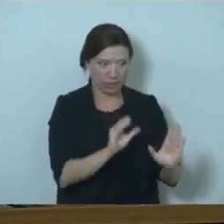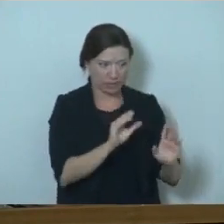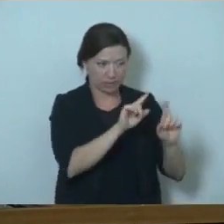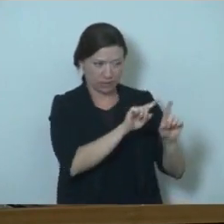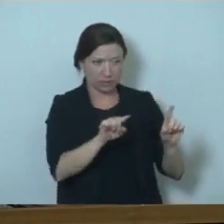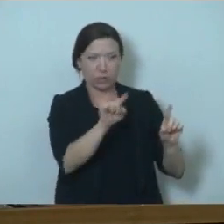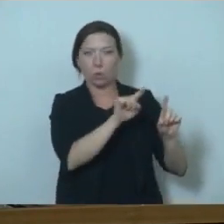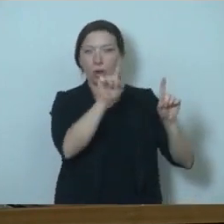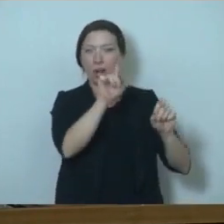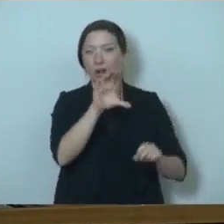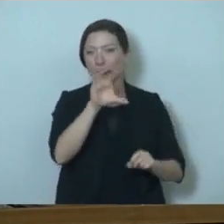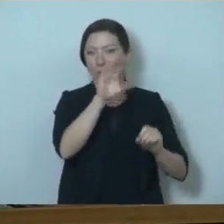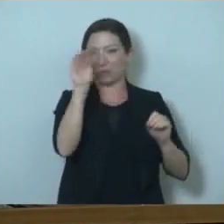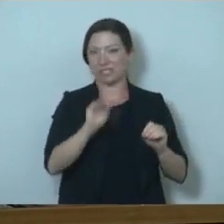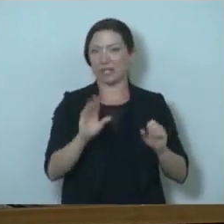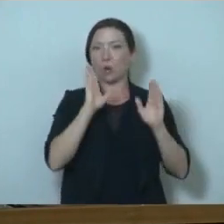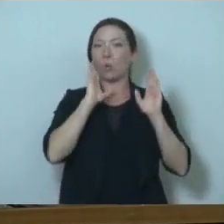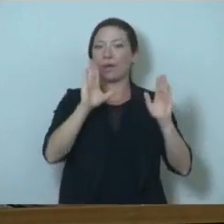WE HAVE 5,000 PEOPLE.